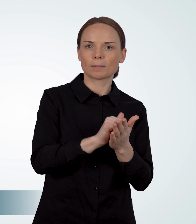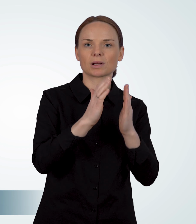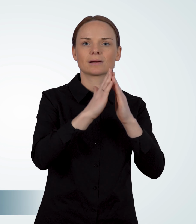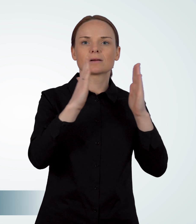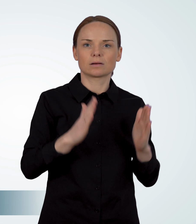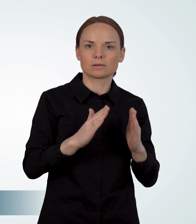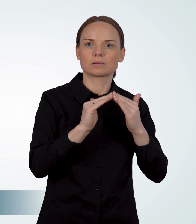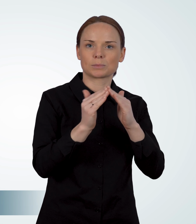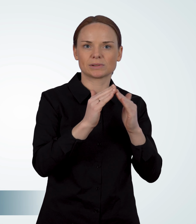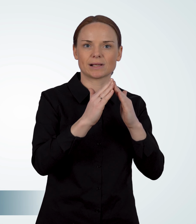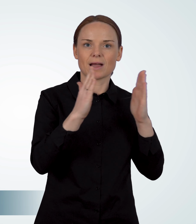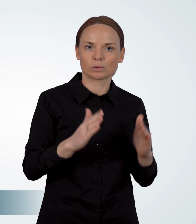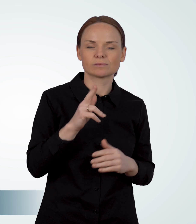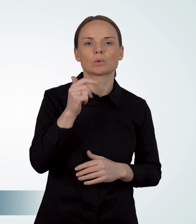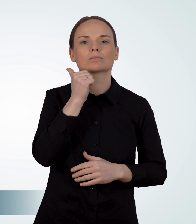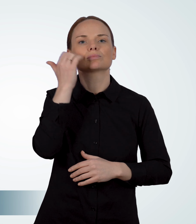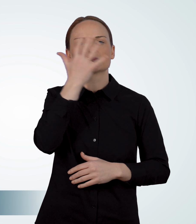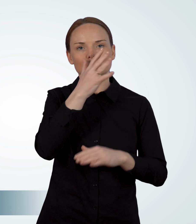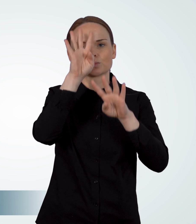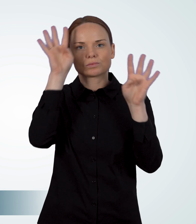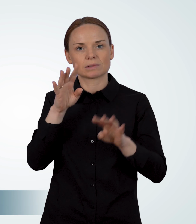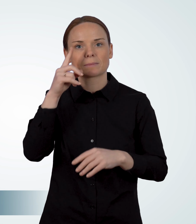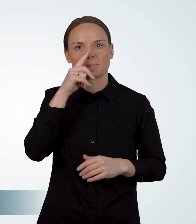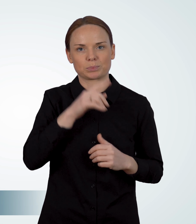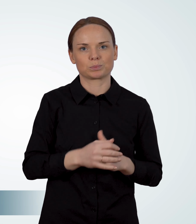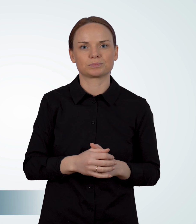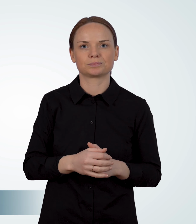community housing for Aboriginal and Torres Strait Islander Peoples.